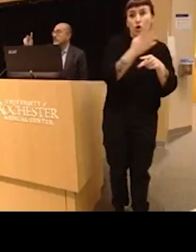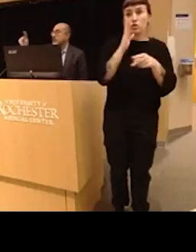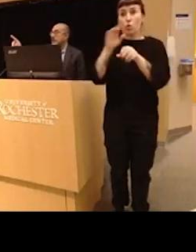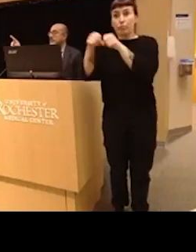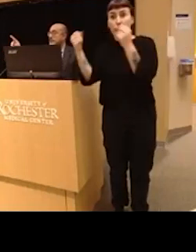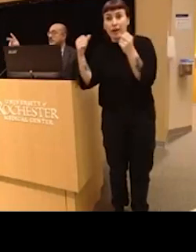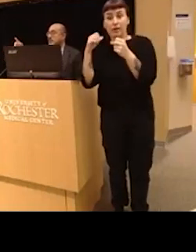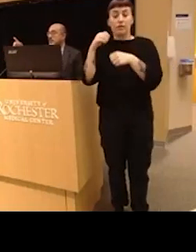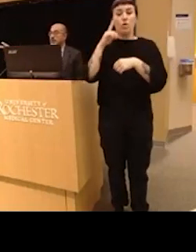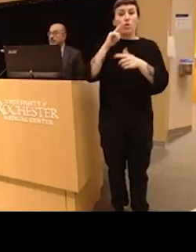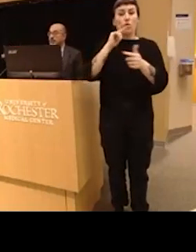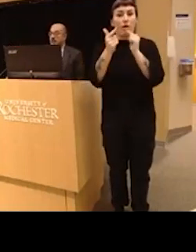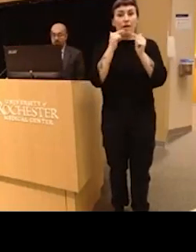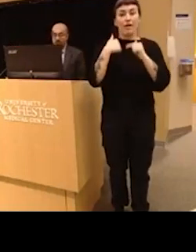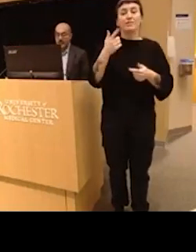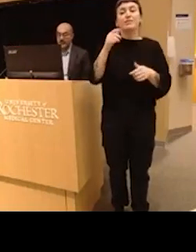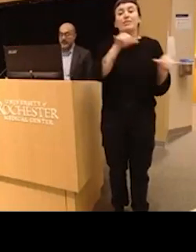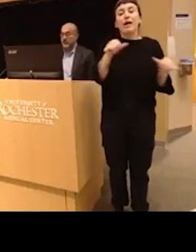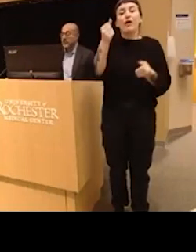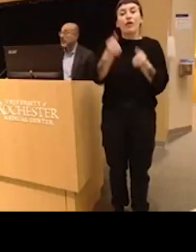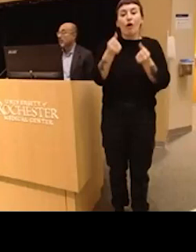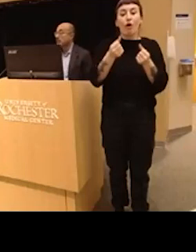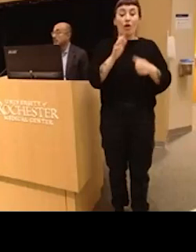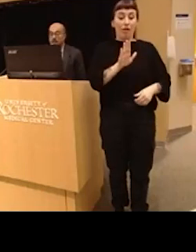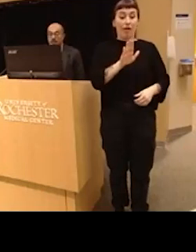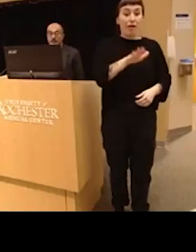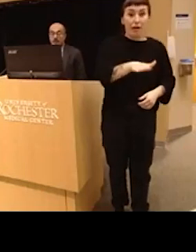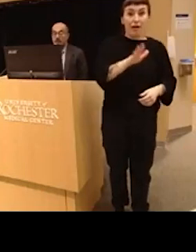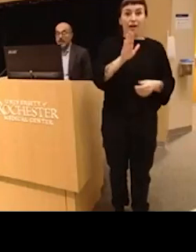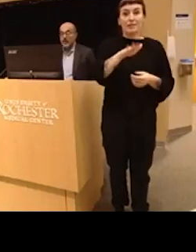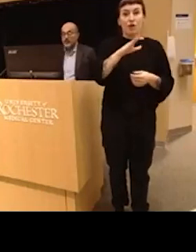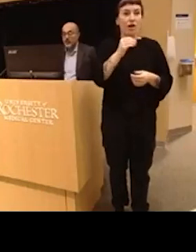with the interaction between the accelerator and the break so those can all can happen um